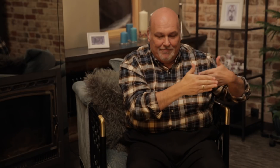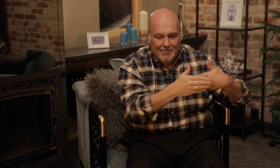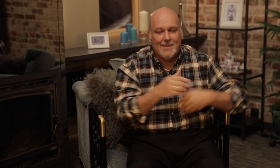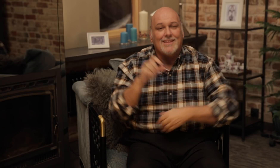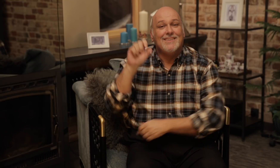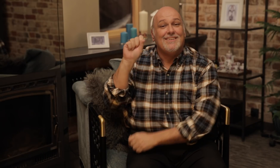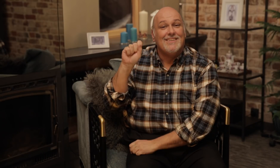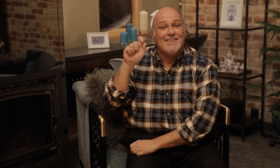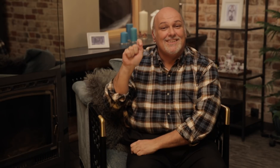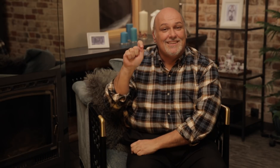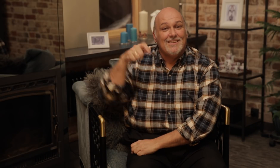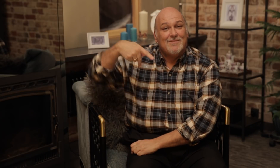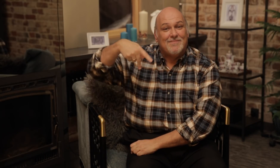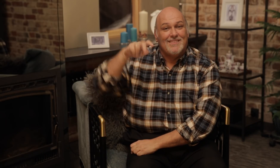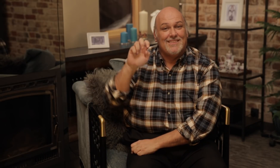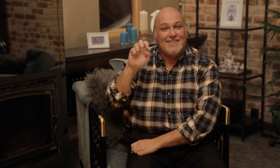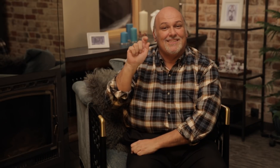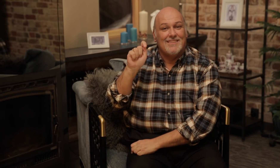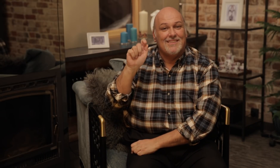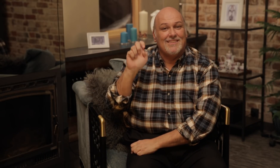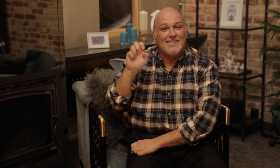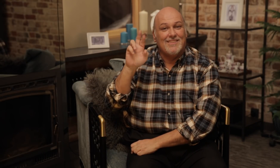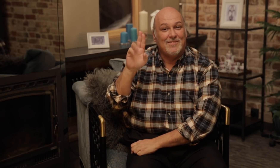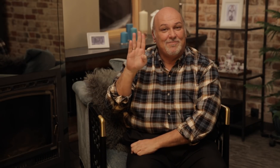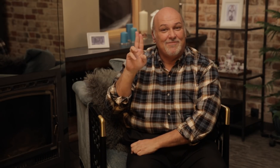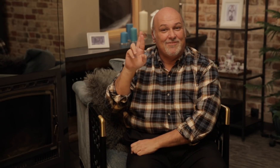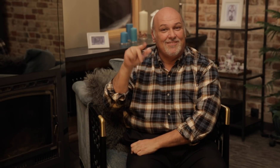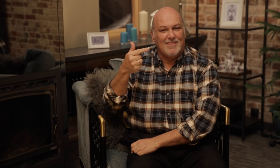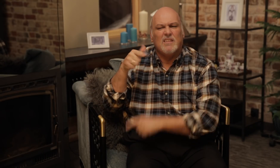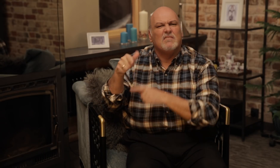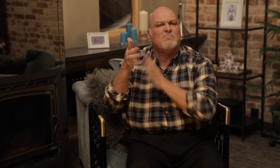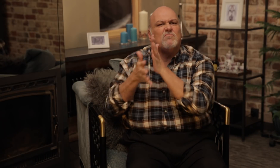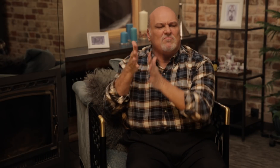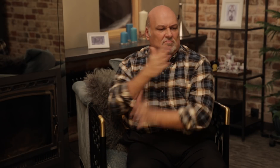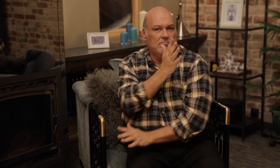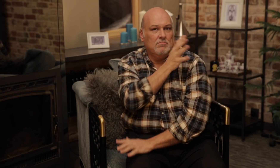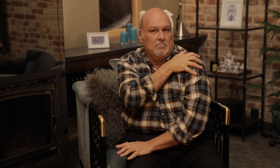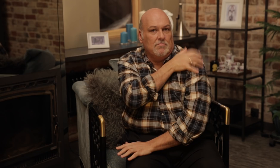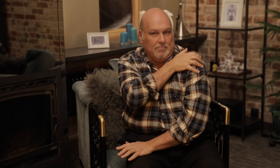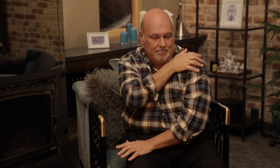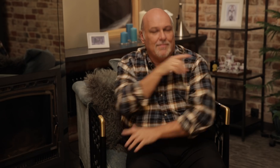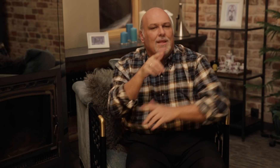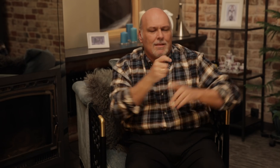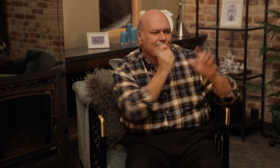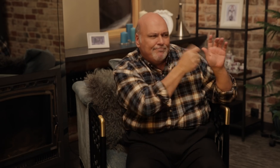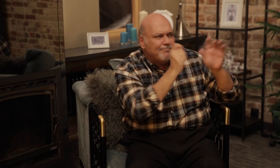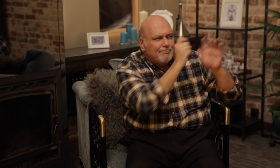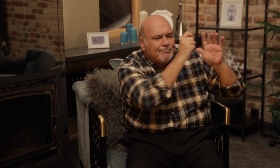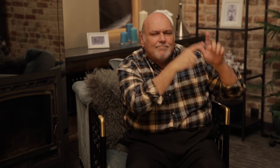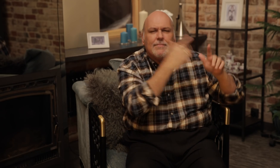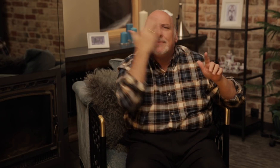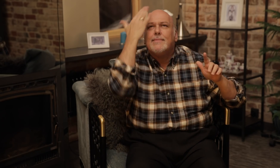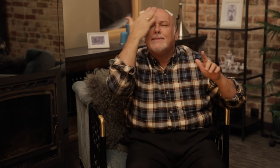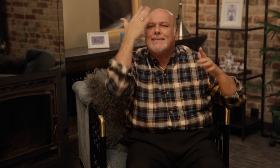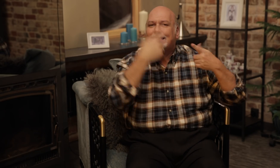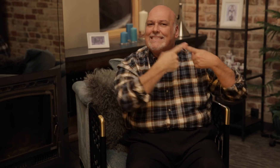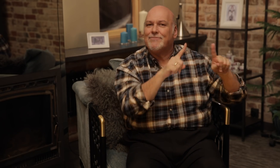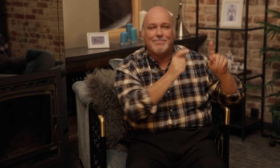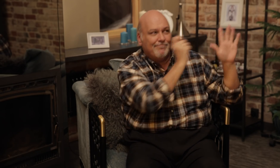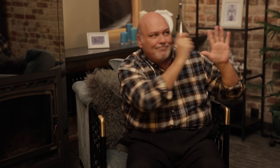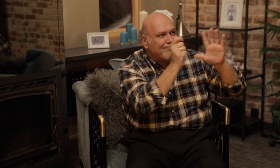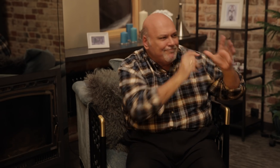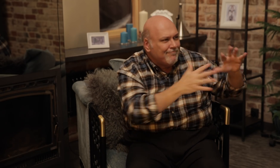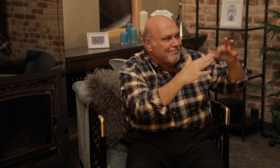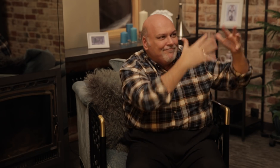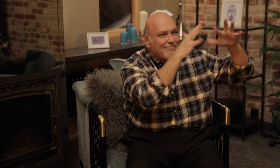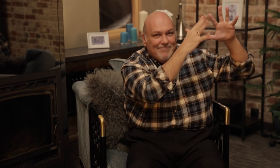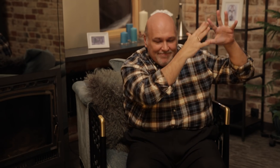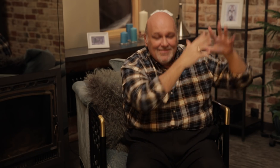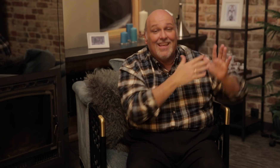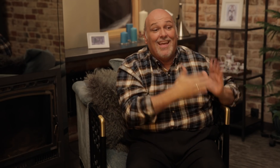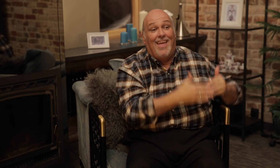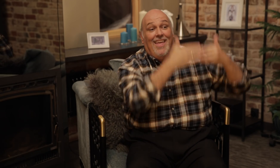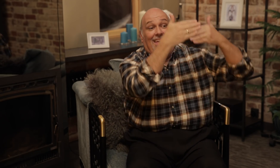During St. Petersburg, the architecture’s design is different from the